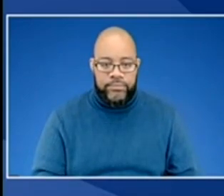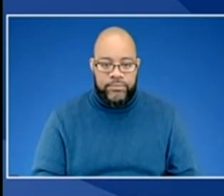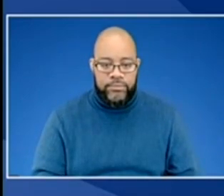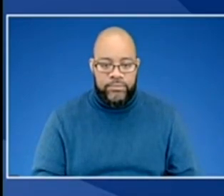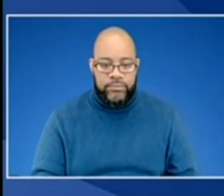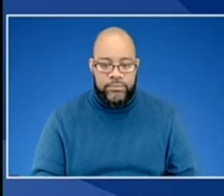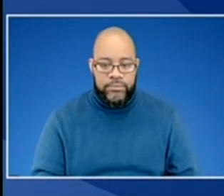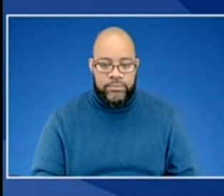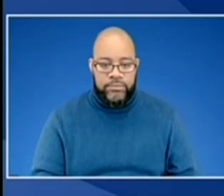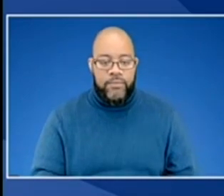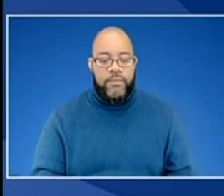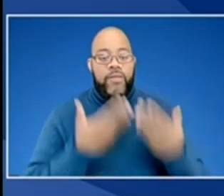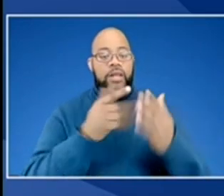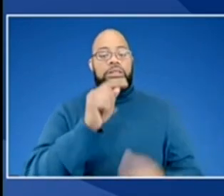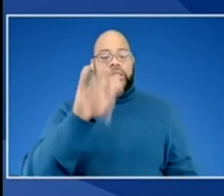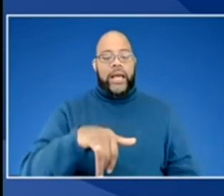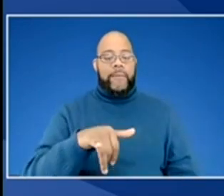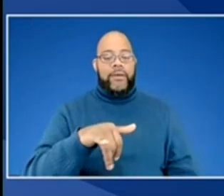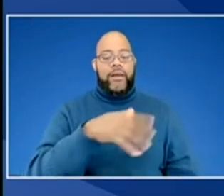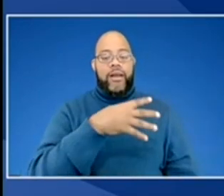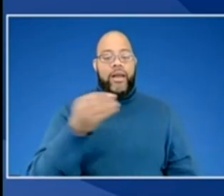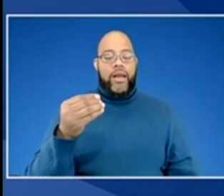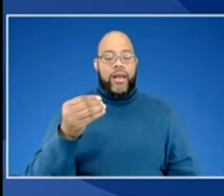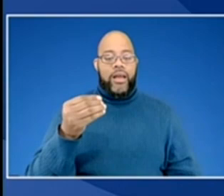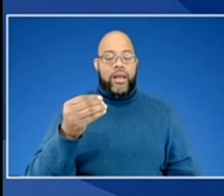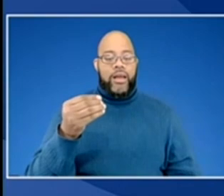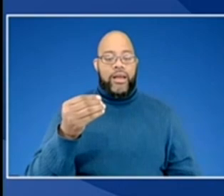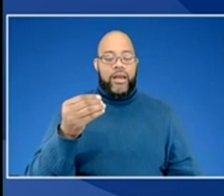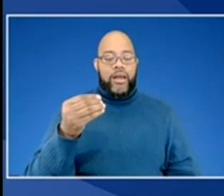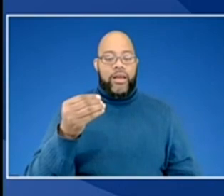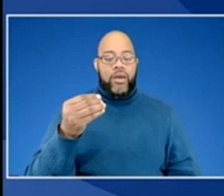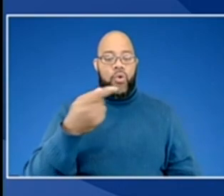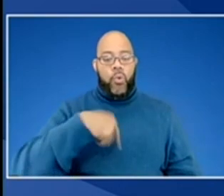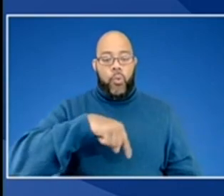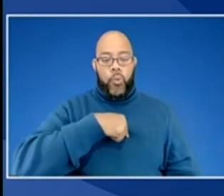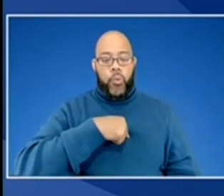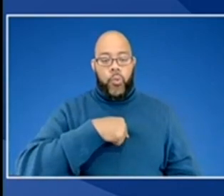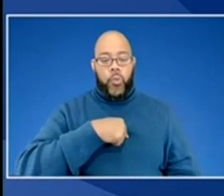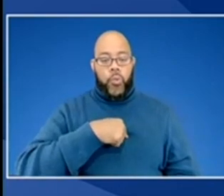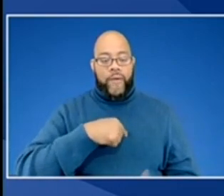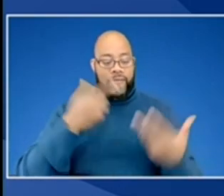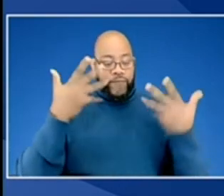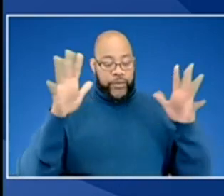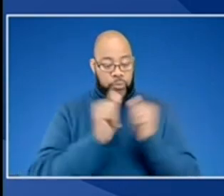Thank you, Tamy. And we are done with this section of the